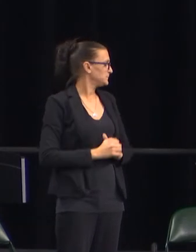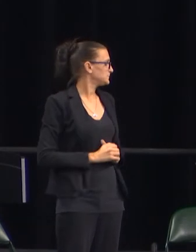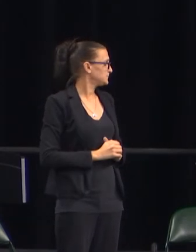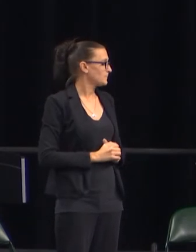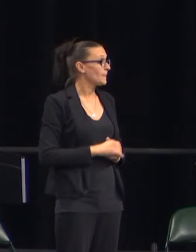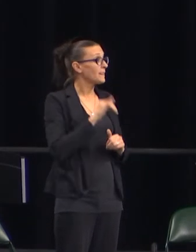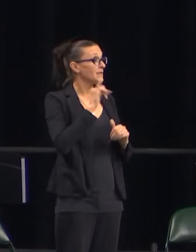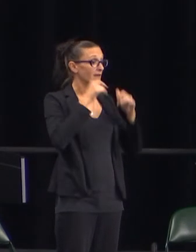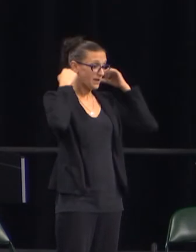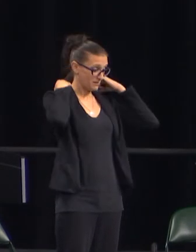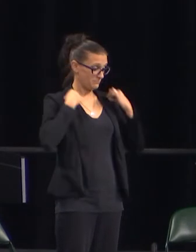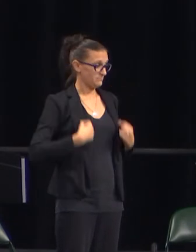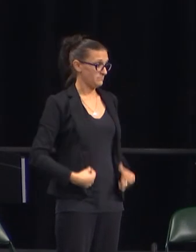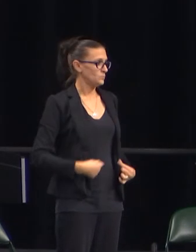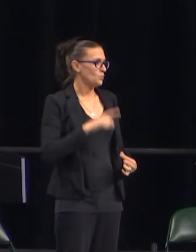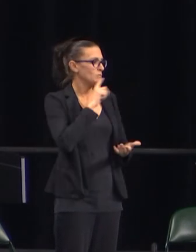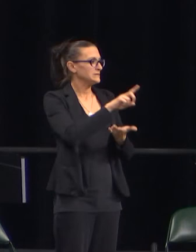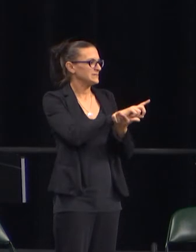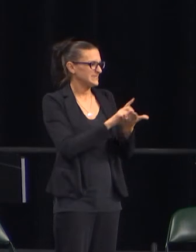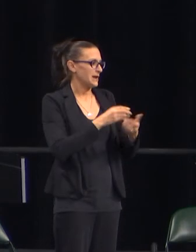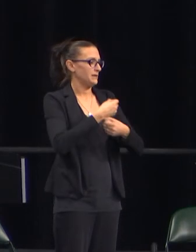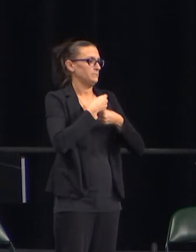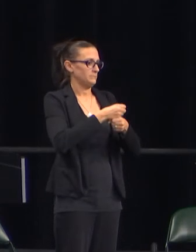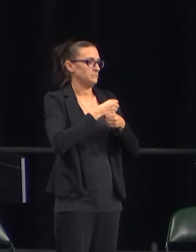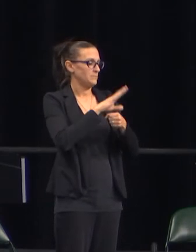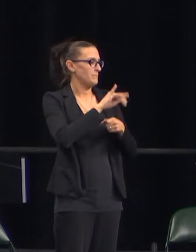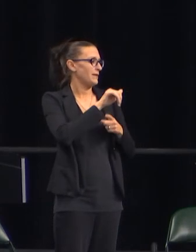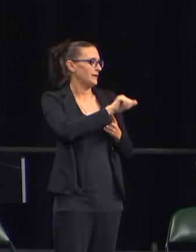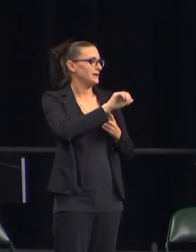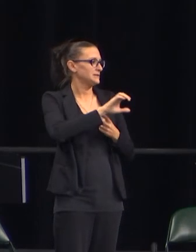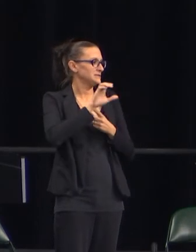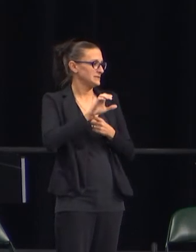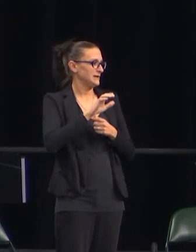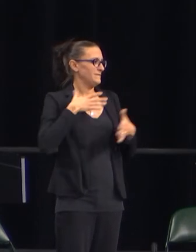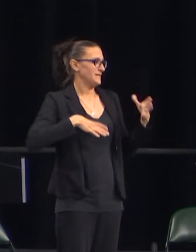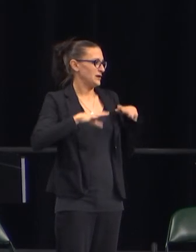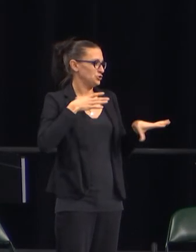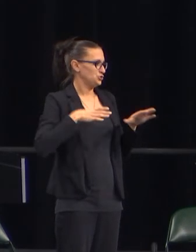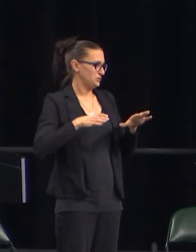The stole was designed and produced by the ACC Fashion Incubator.